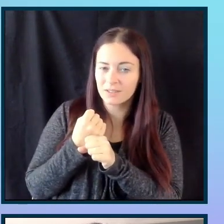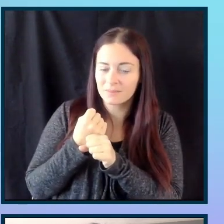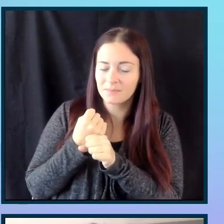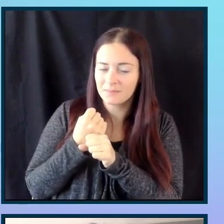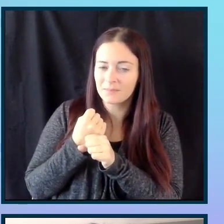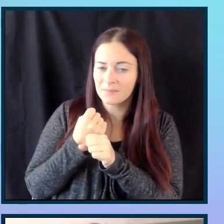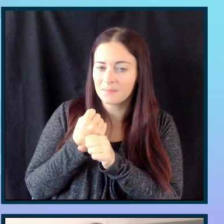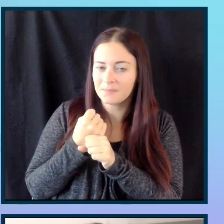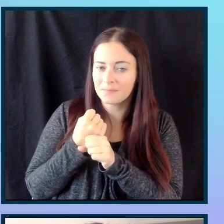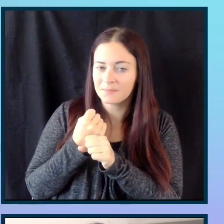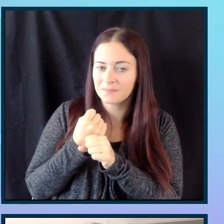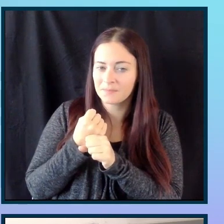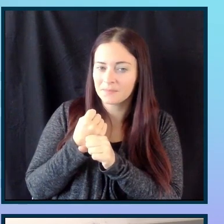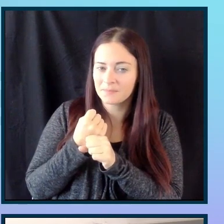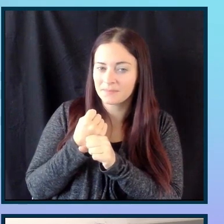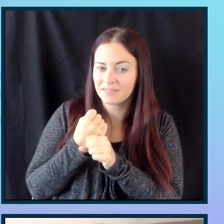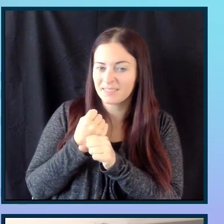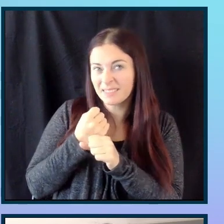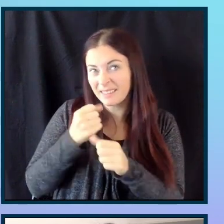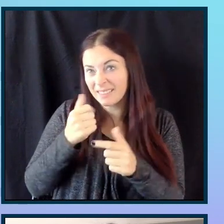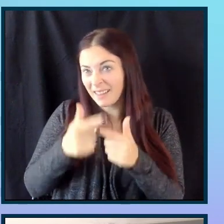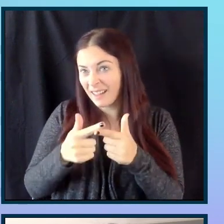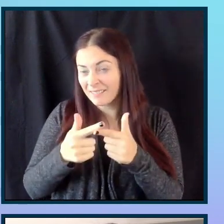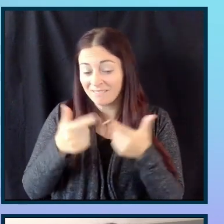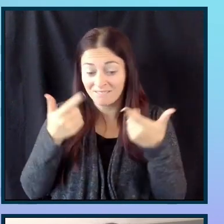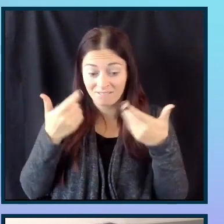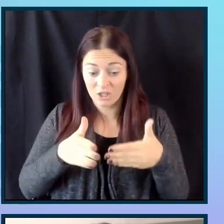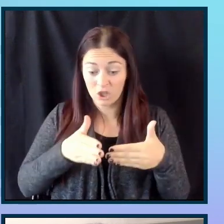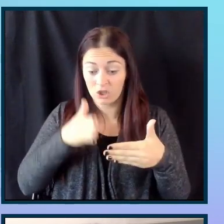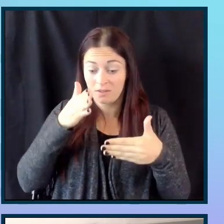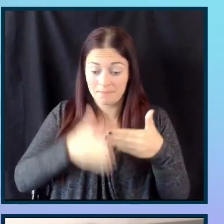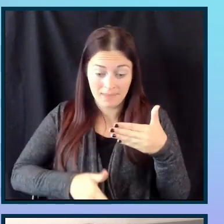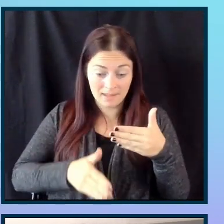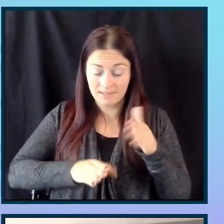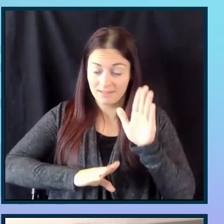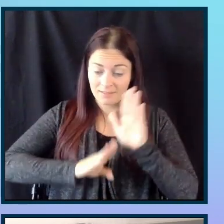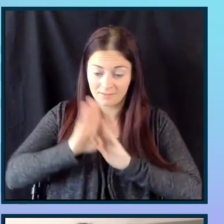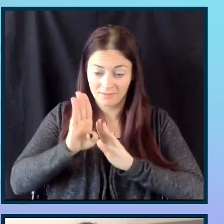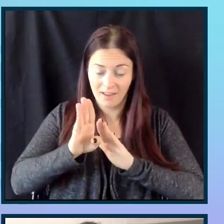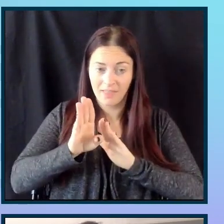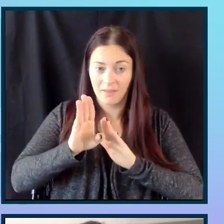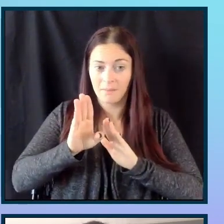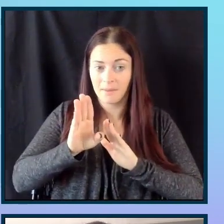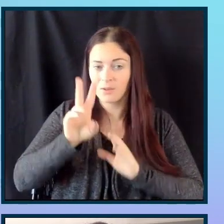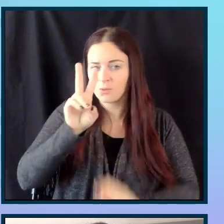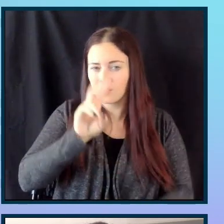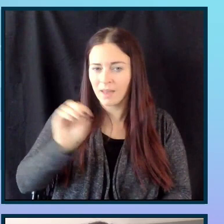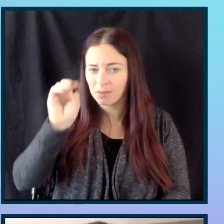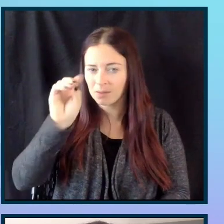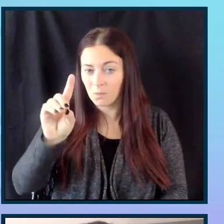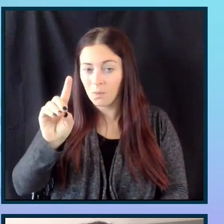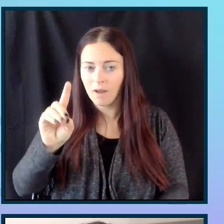And then it pretty quickly after that, 2001 work on WCAG 2.0 had started,